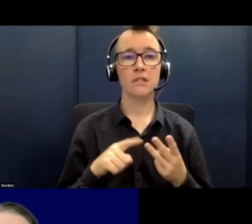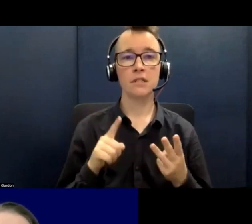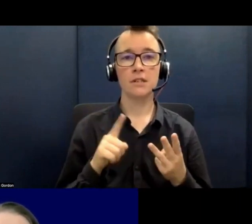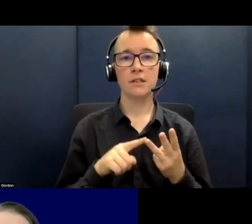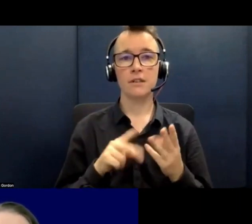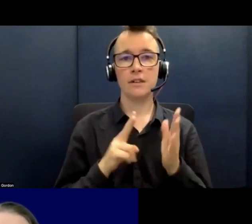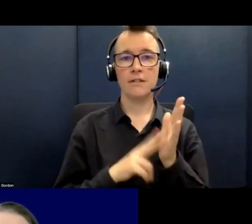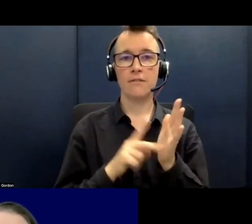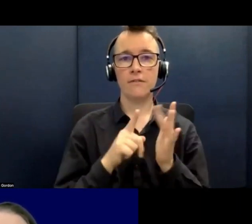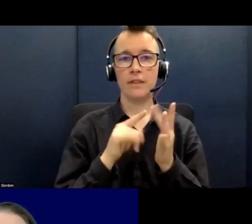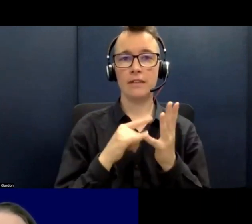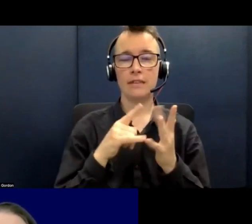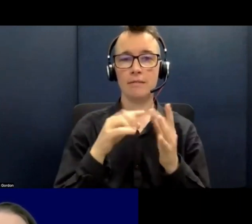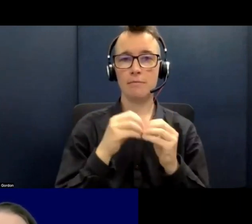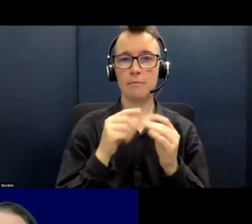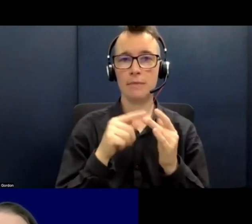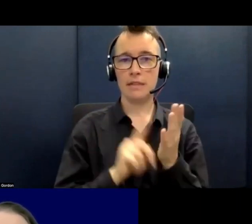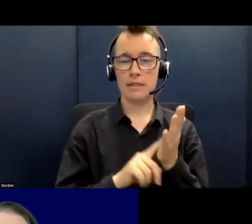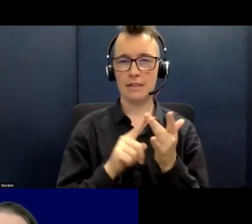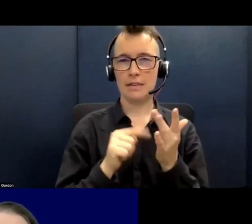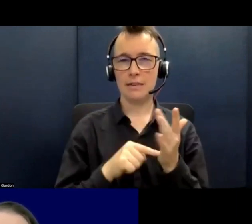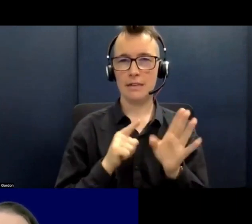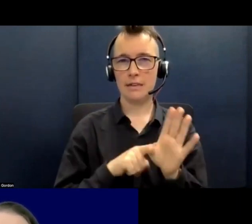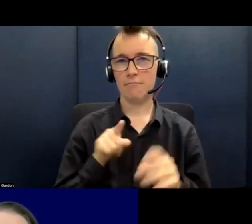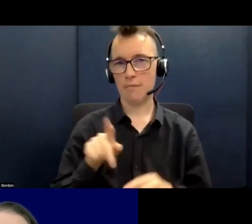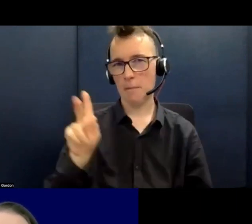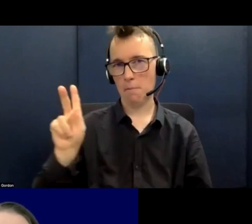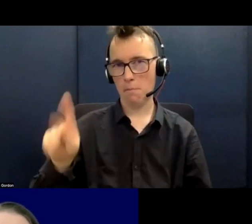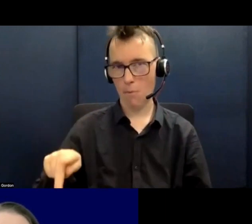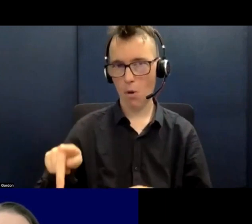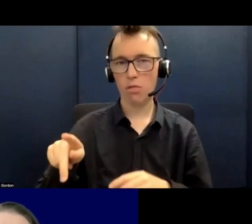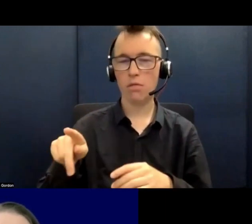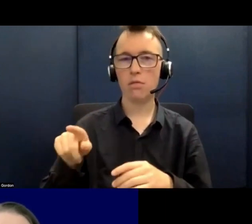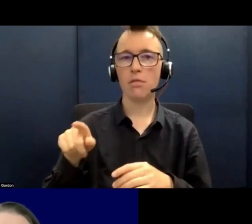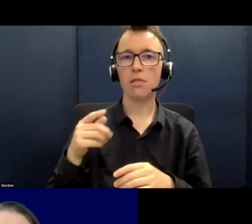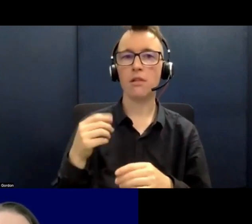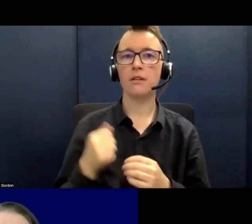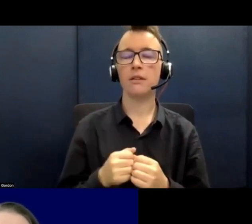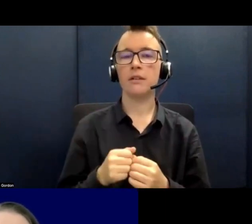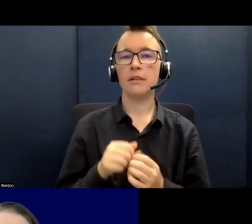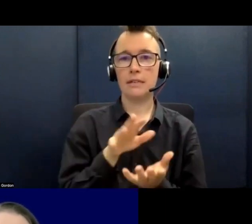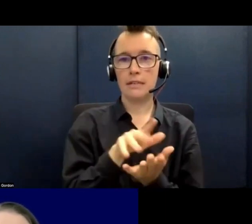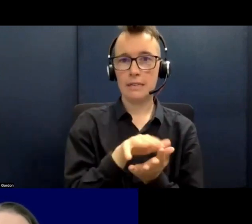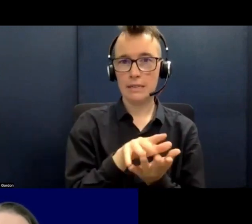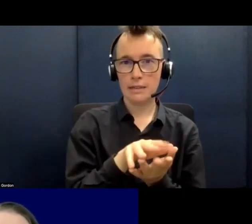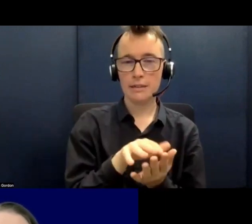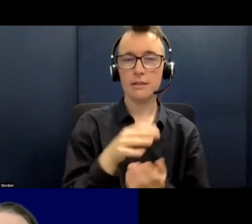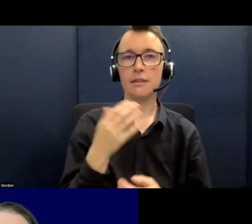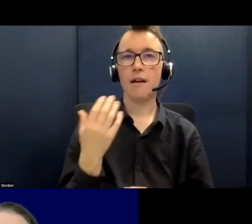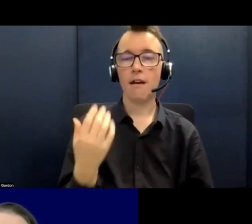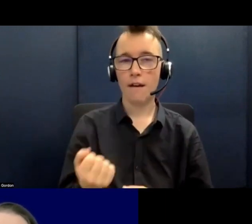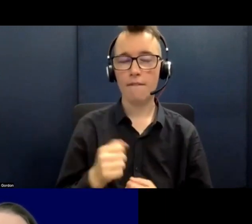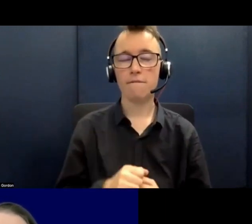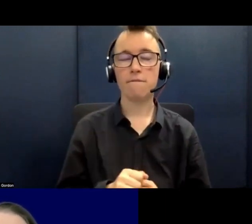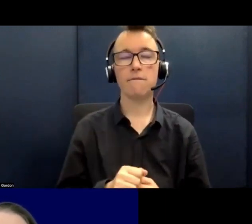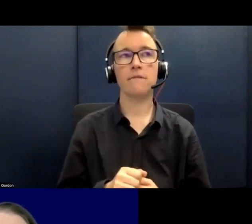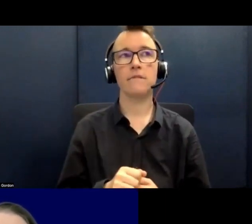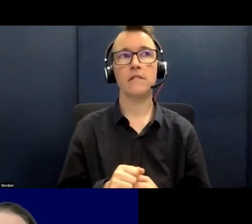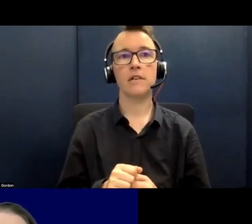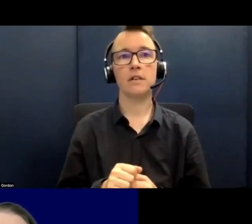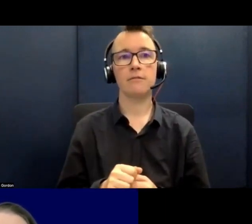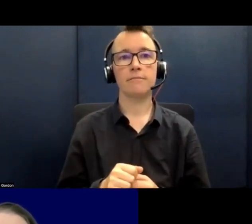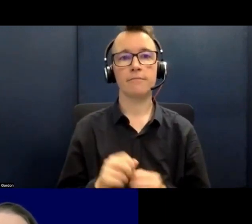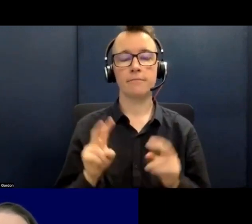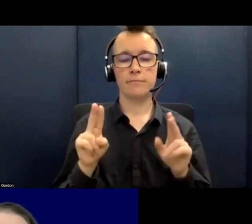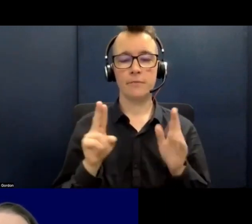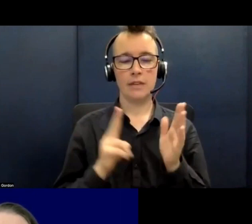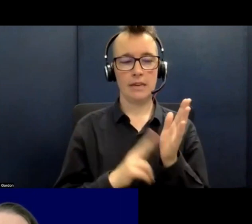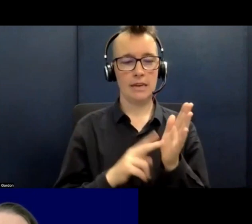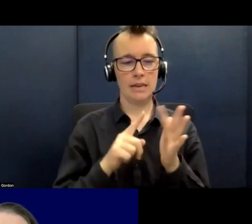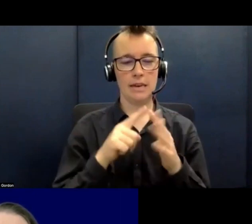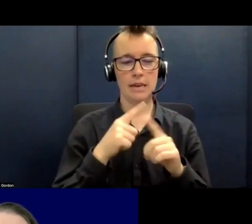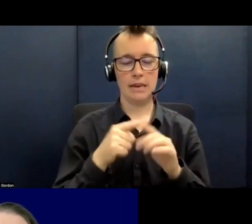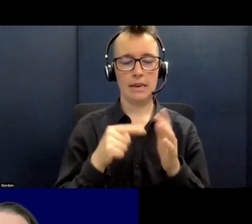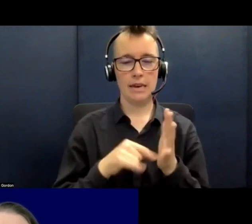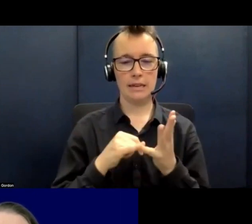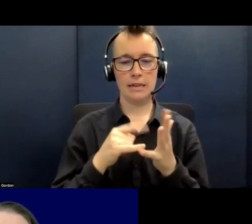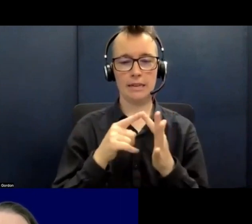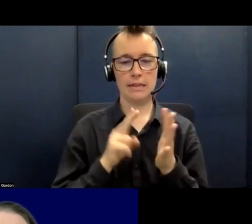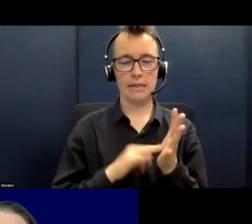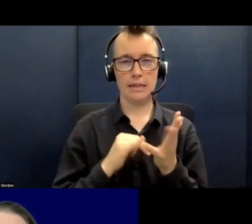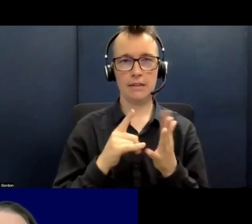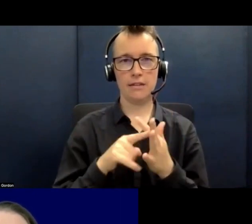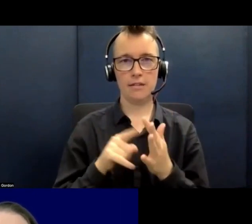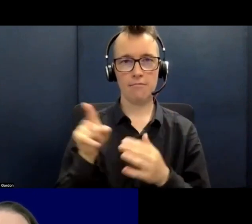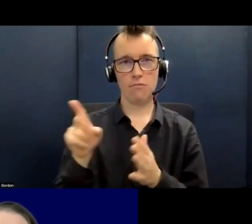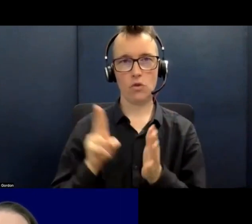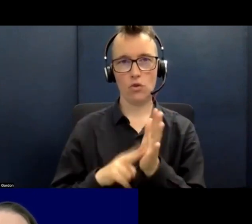in WA have orthotists. Next Sense in NSW have orthoptists so yes.